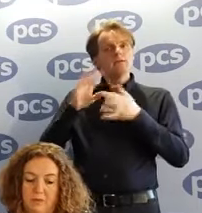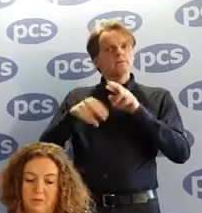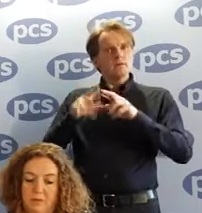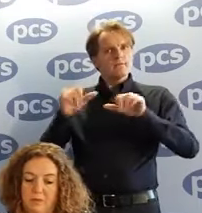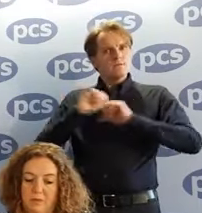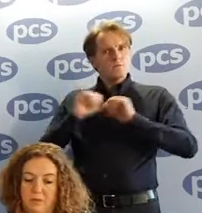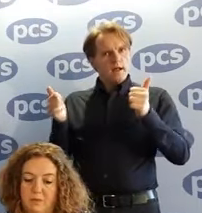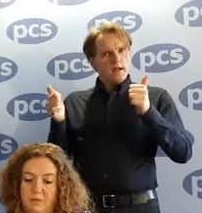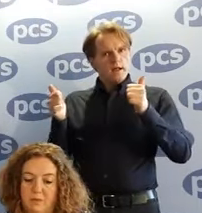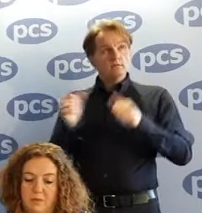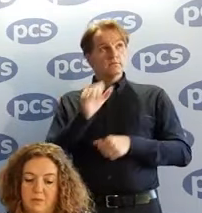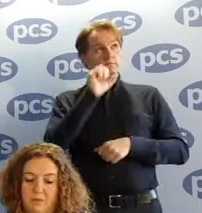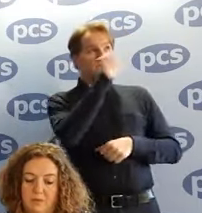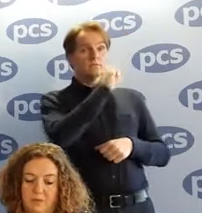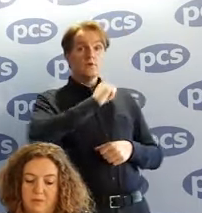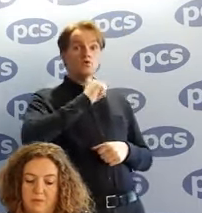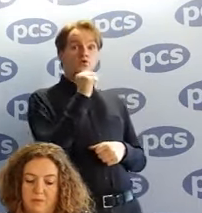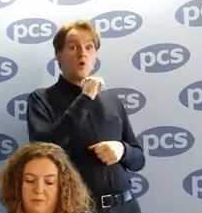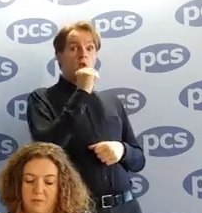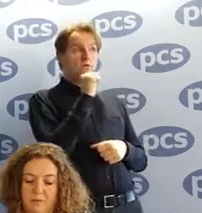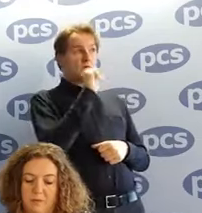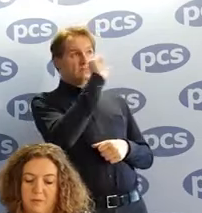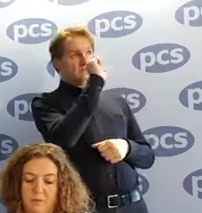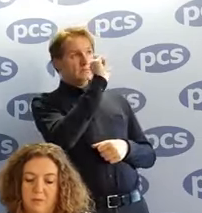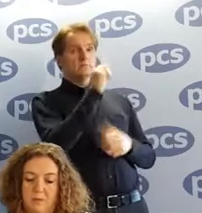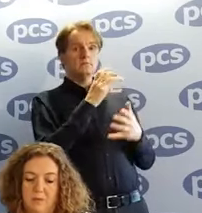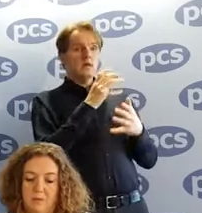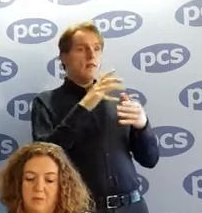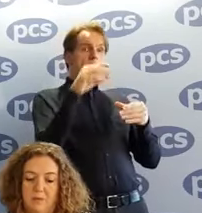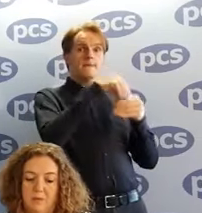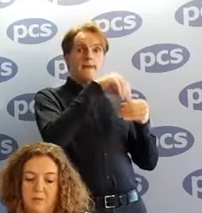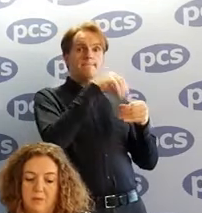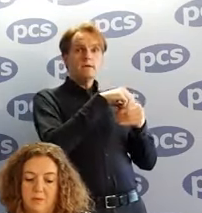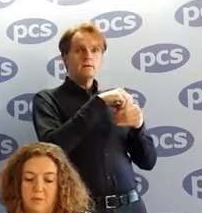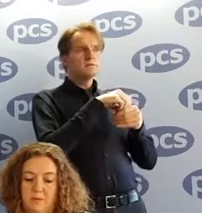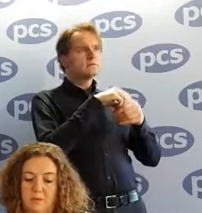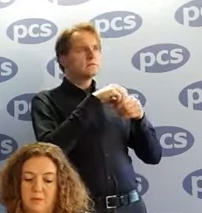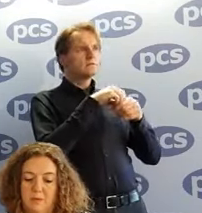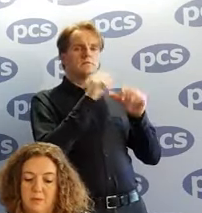Scotland is that our members working there, what they do every day is serve the